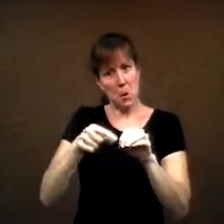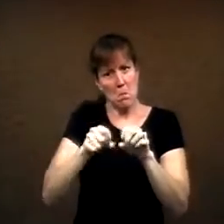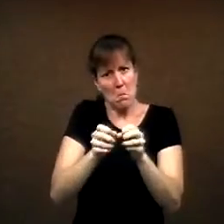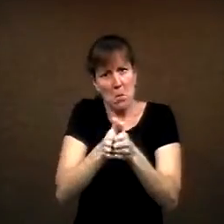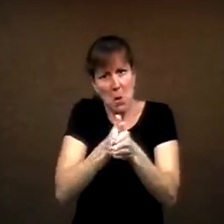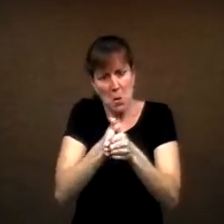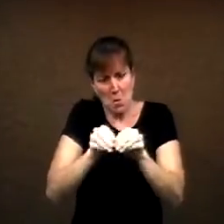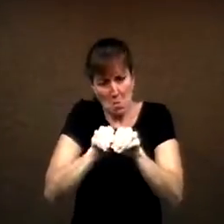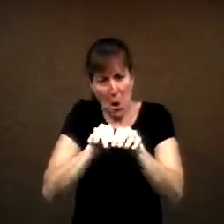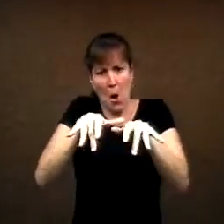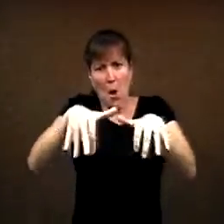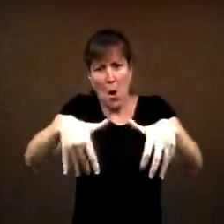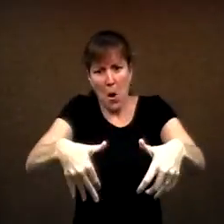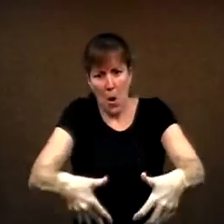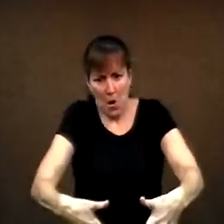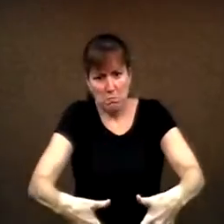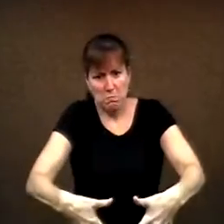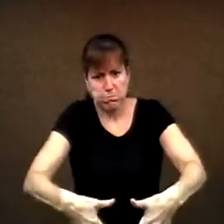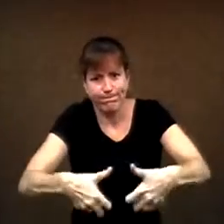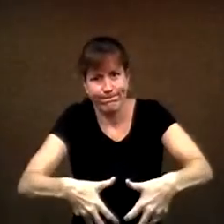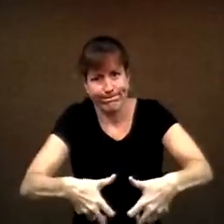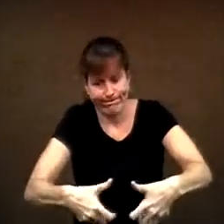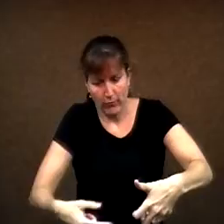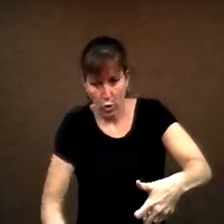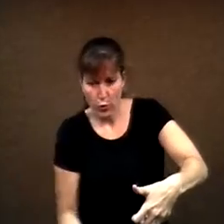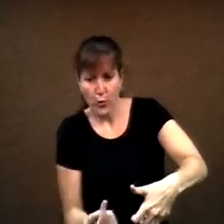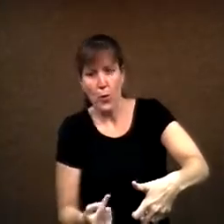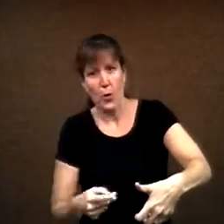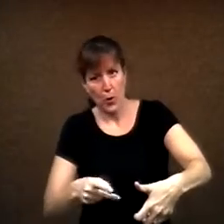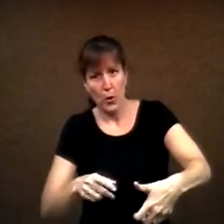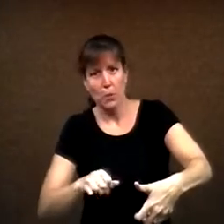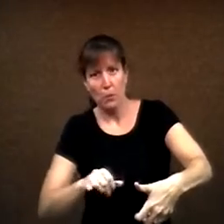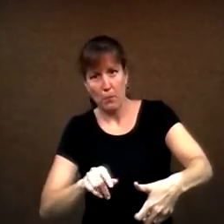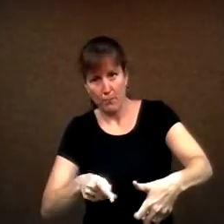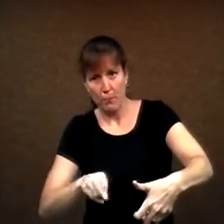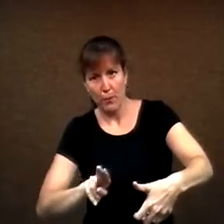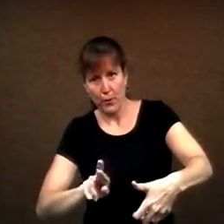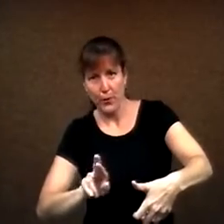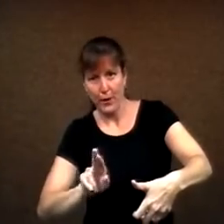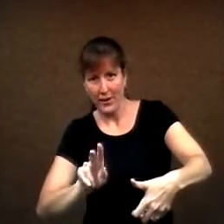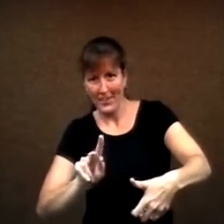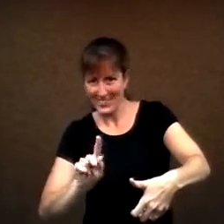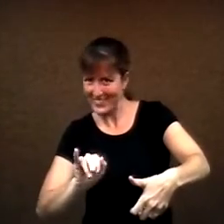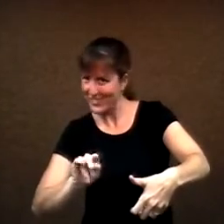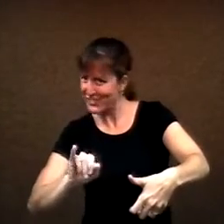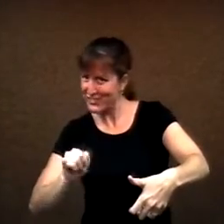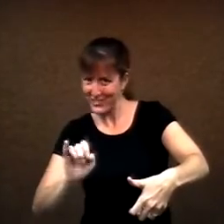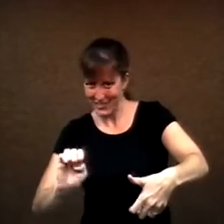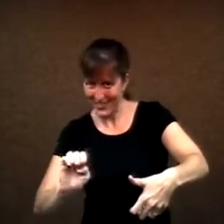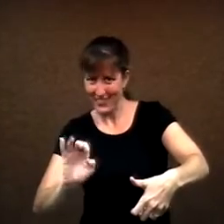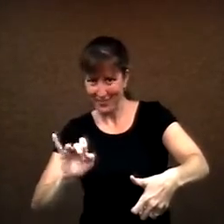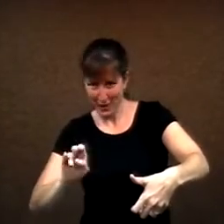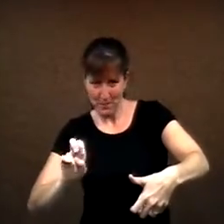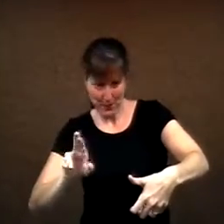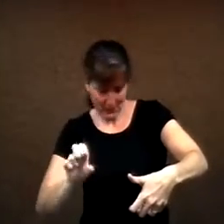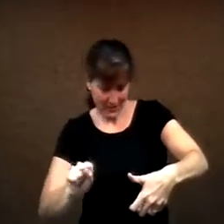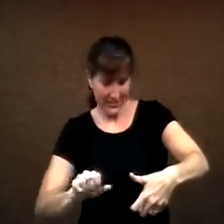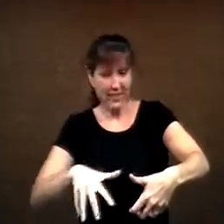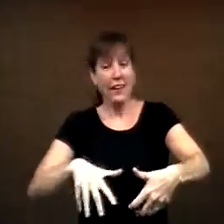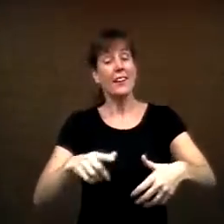down through the purkinje fibers. ... Now, by having two separate events, atrial contraction, followed